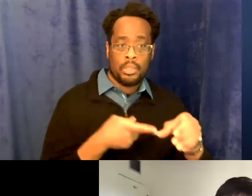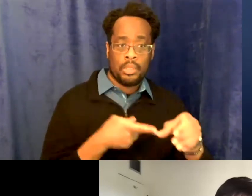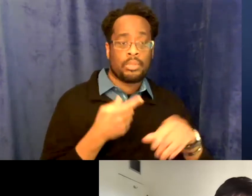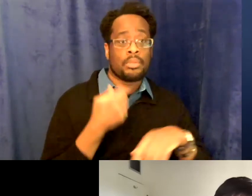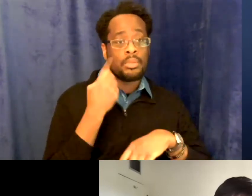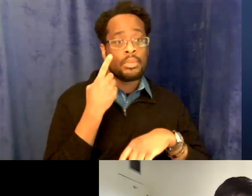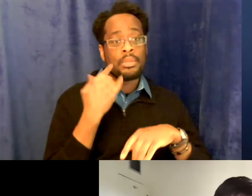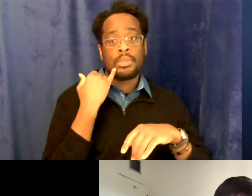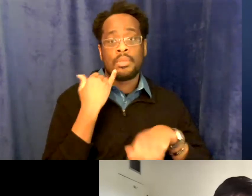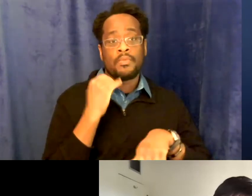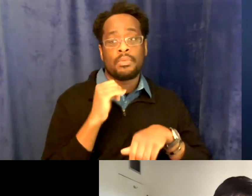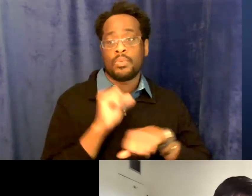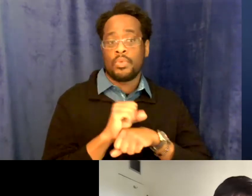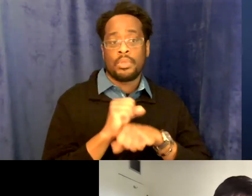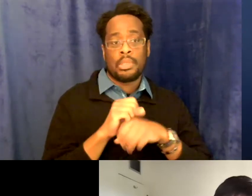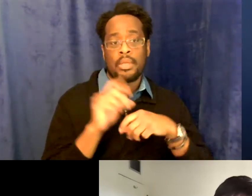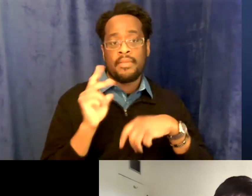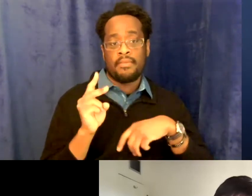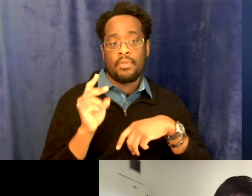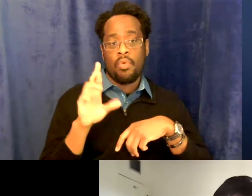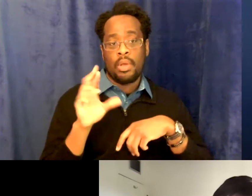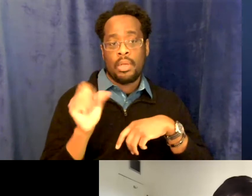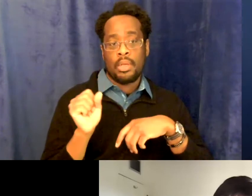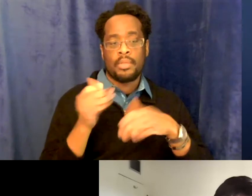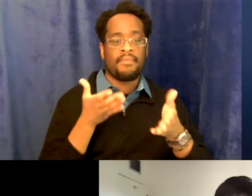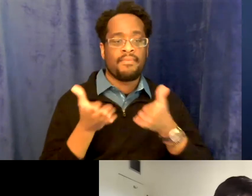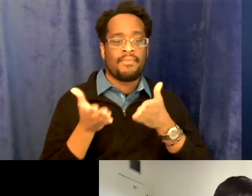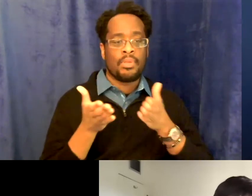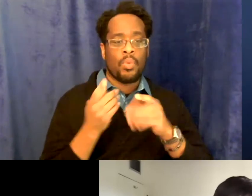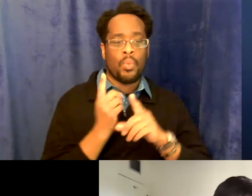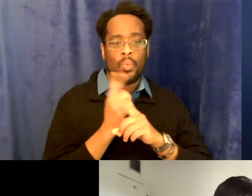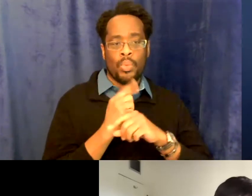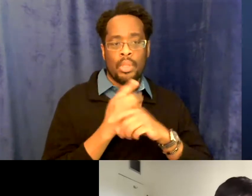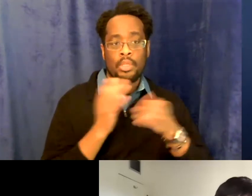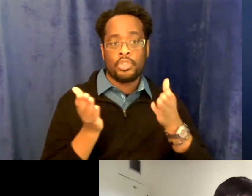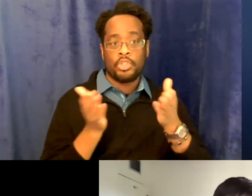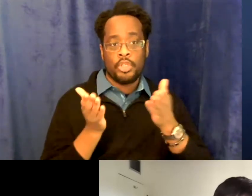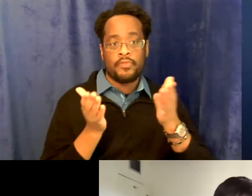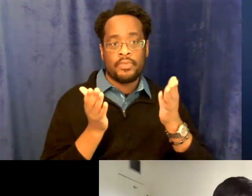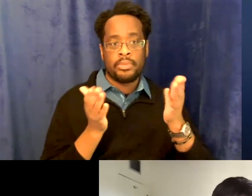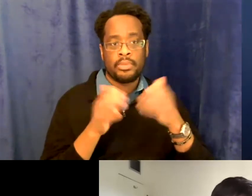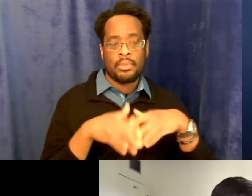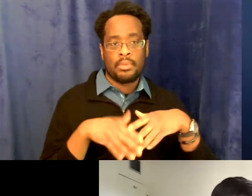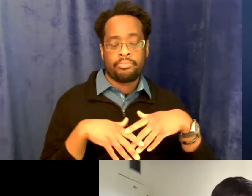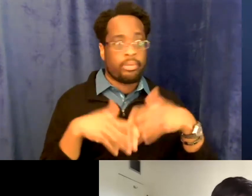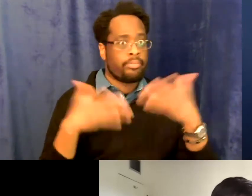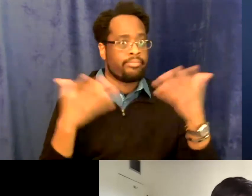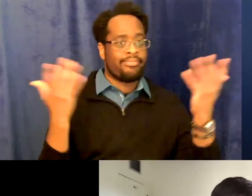community but for example if you're not working in um a vrs service a video relay service for example